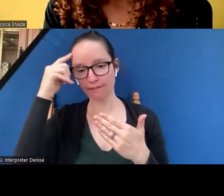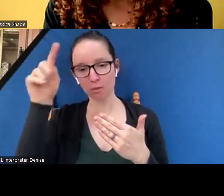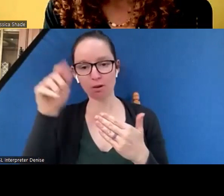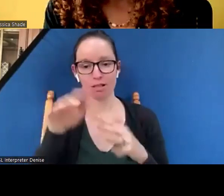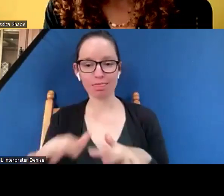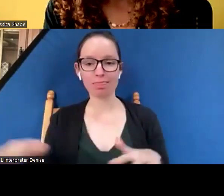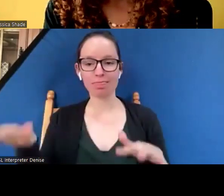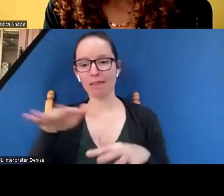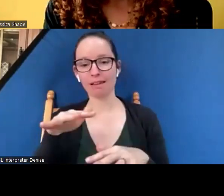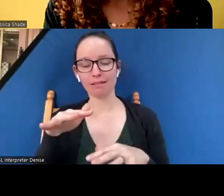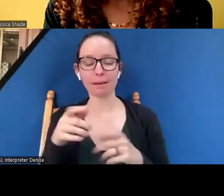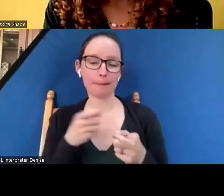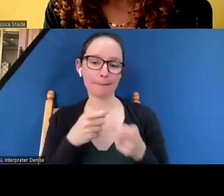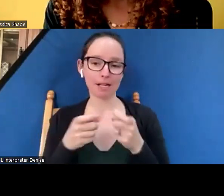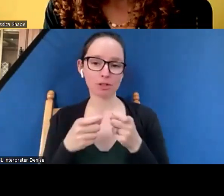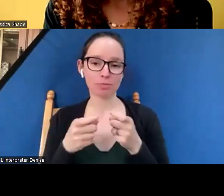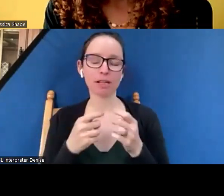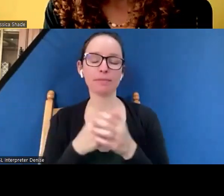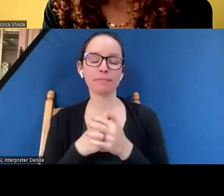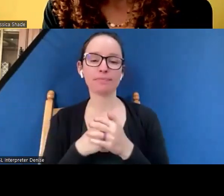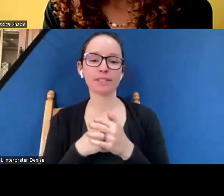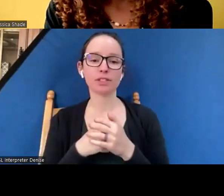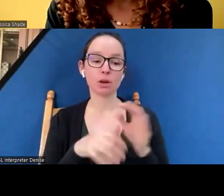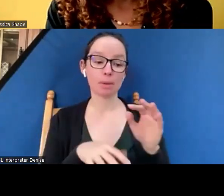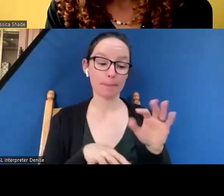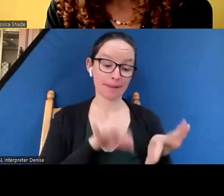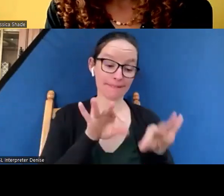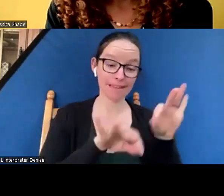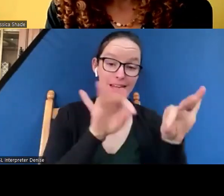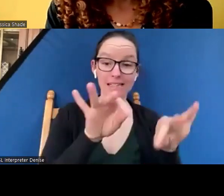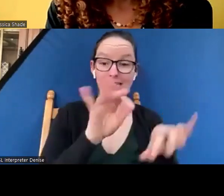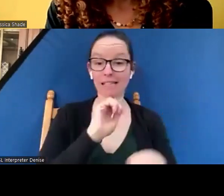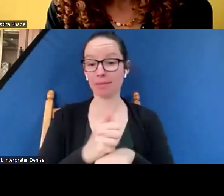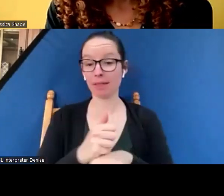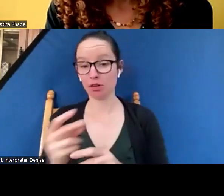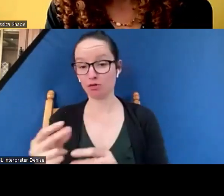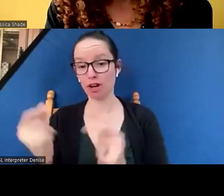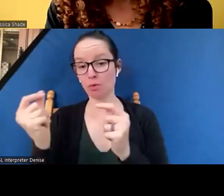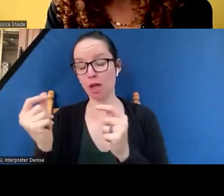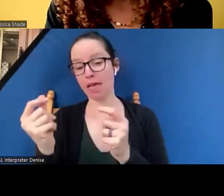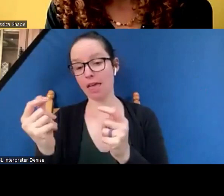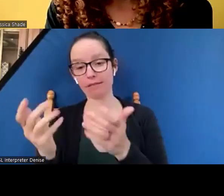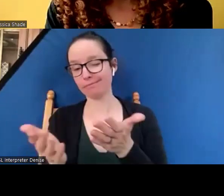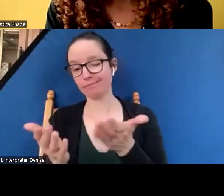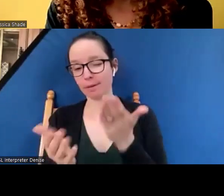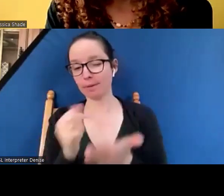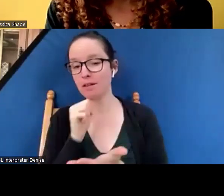implemented right away. And so having that long term vision and that community basis